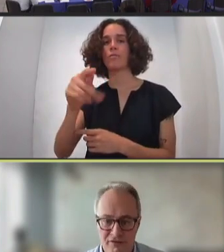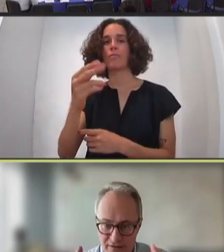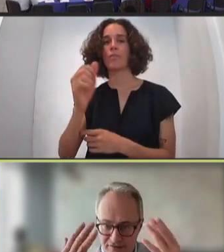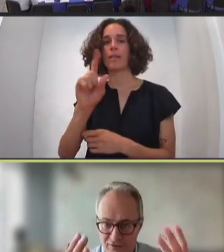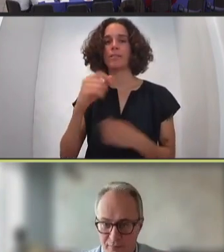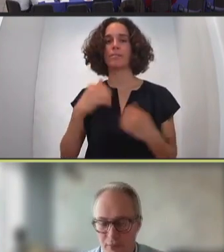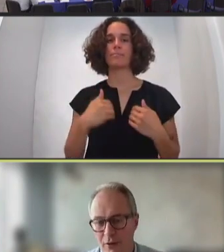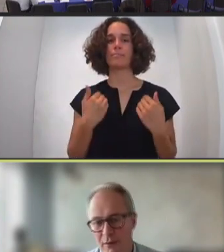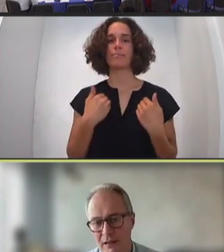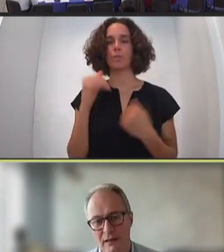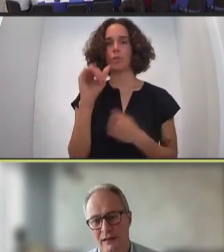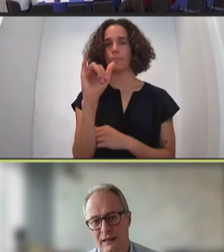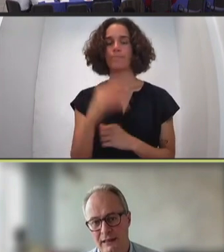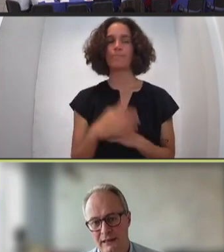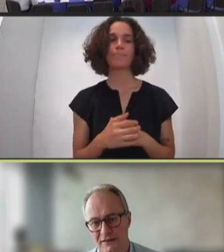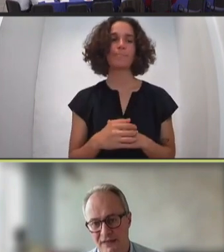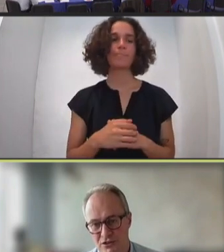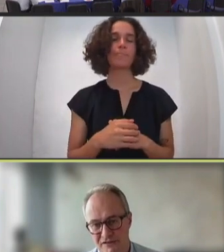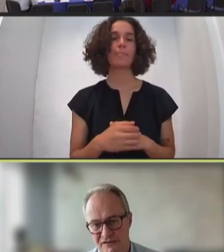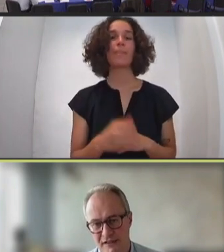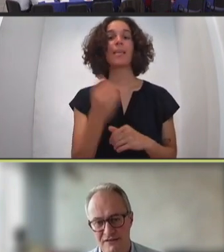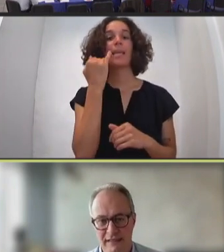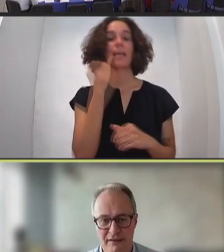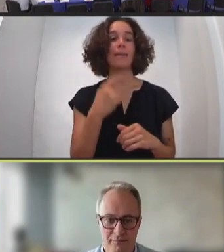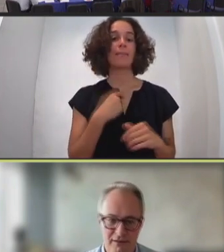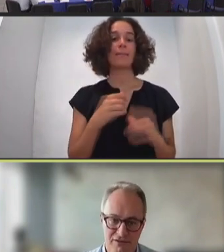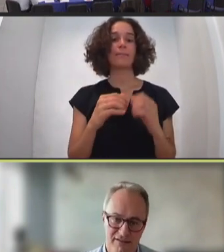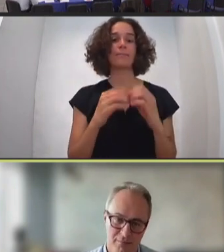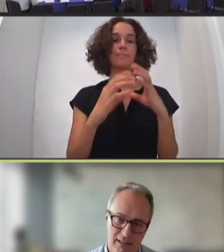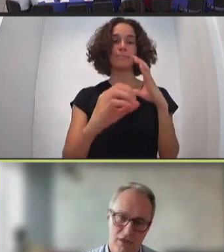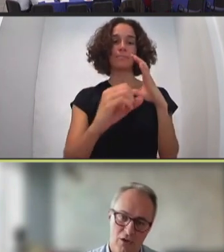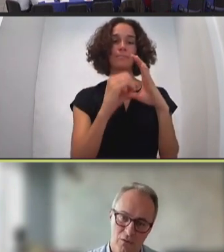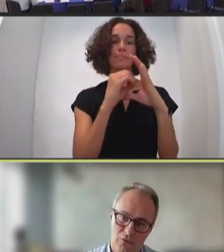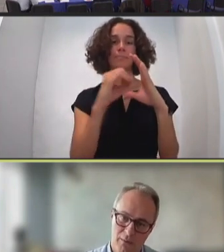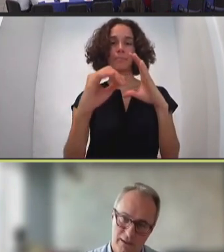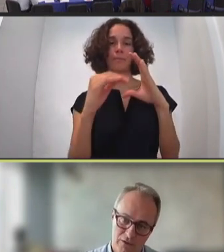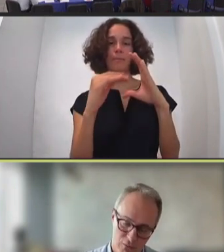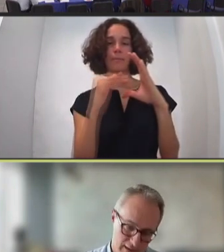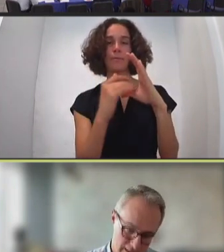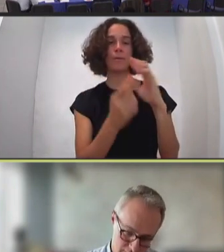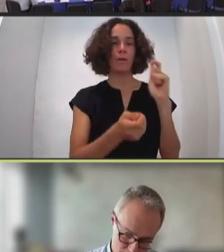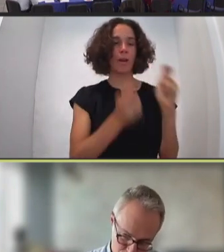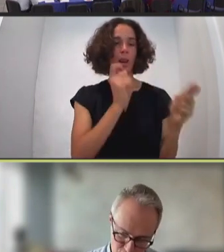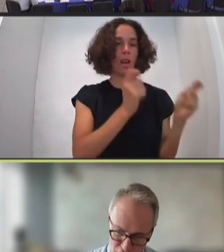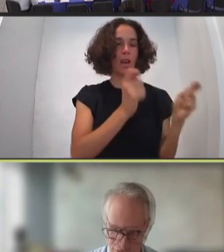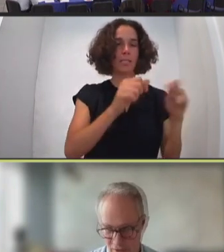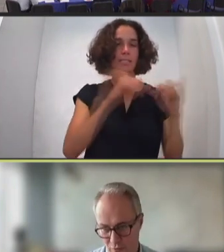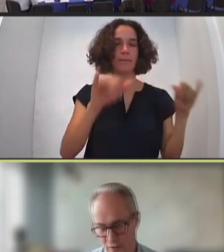there is a reprogramming in these HSCs that has been transmitted all the way to the progenitor